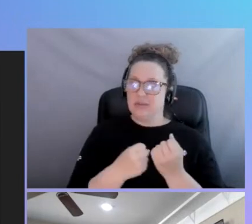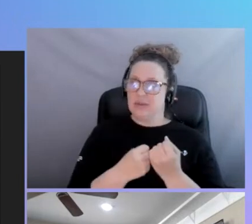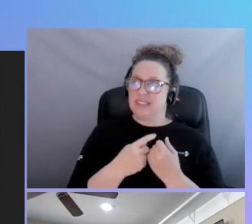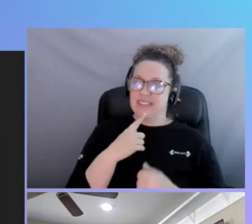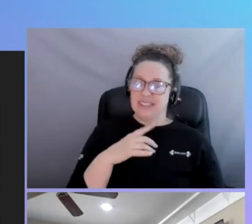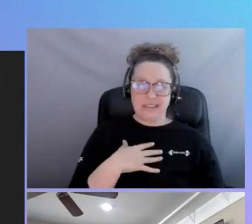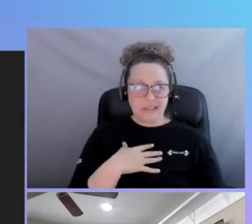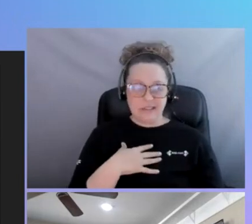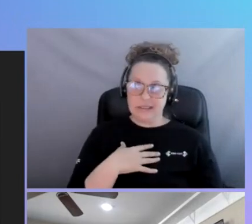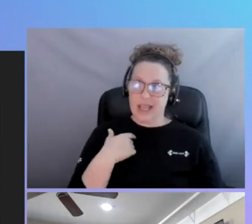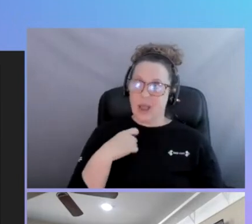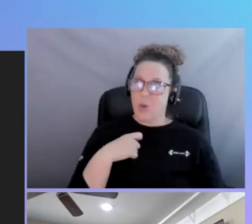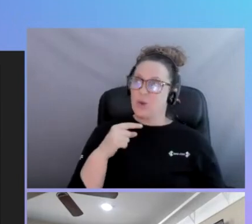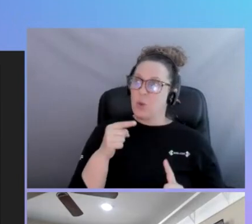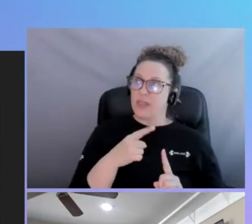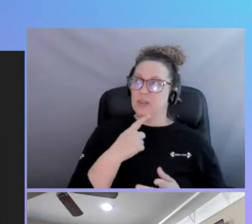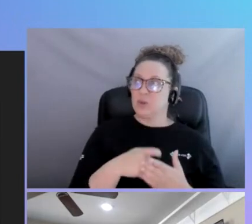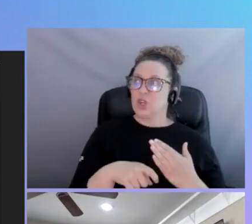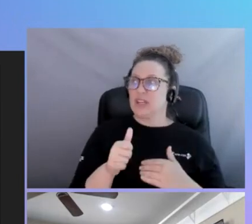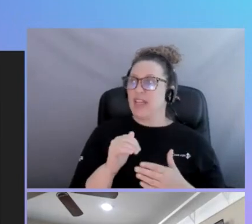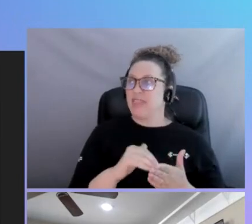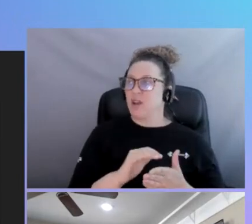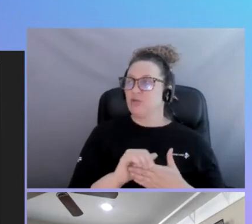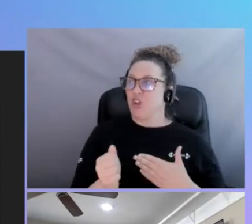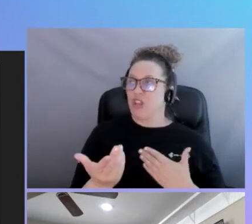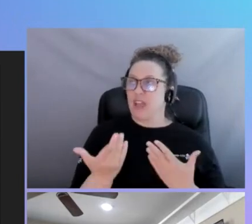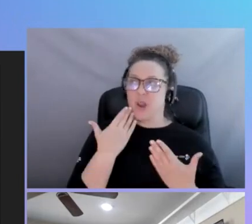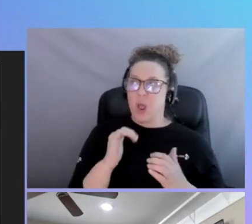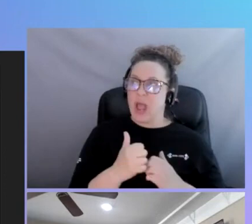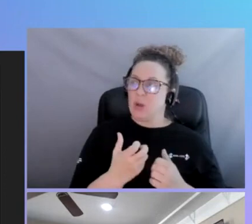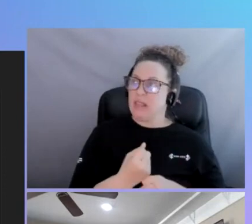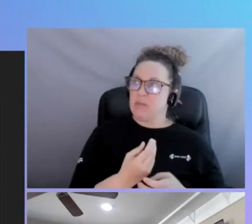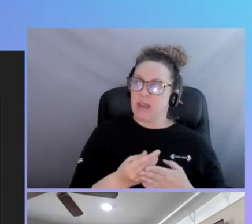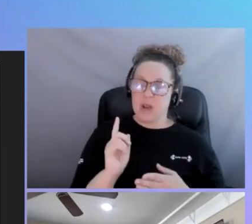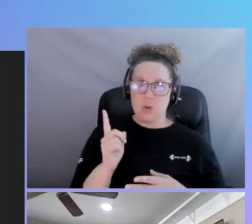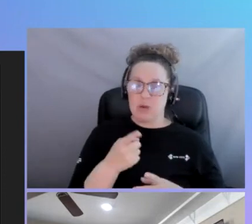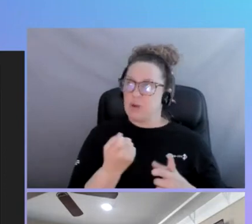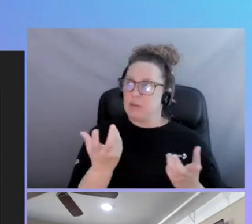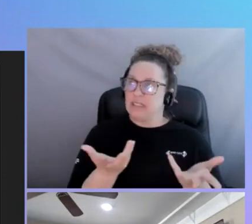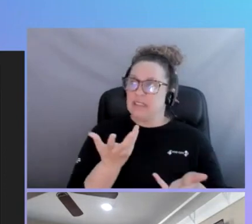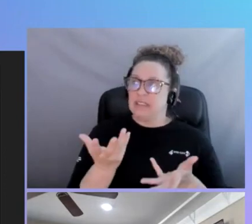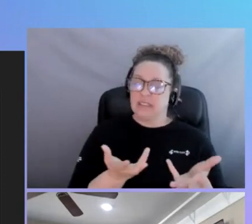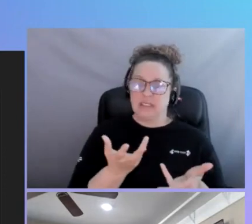your sponsor and say, look, I'm willing to do this, it's going to cost 10,000 bucks. I don't know how to get the money or